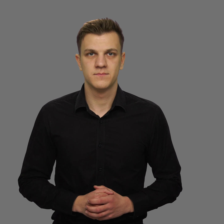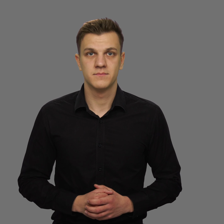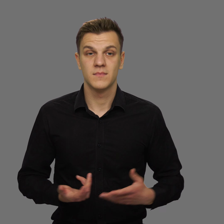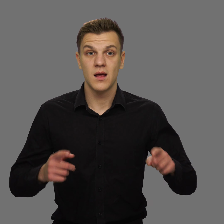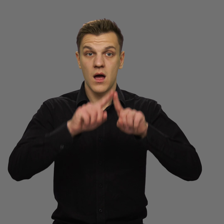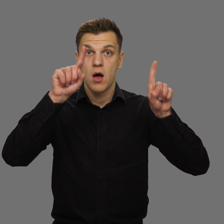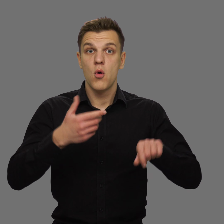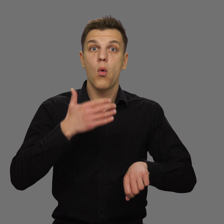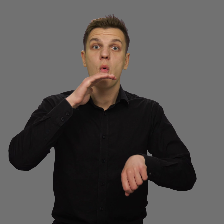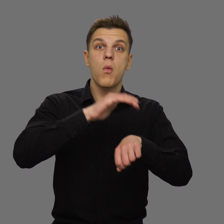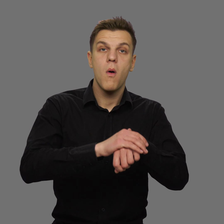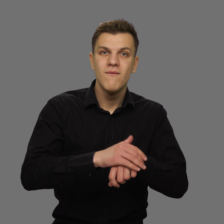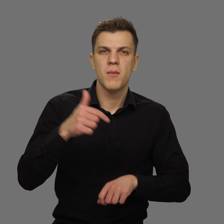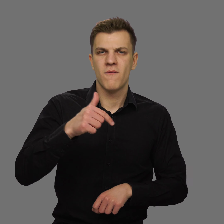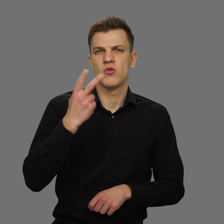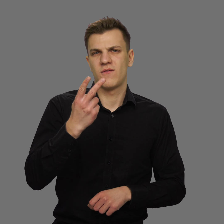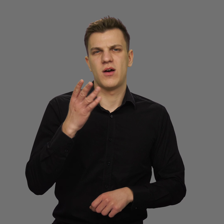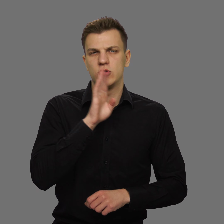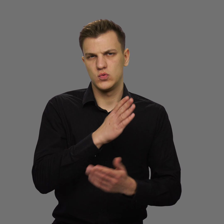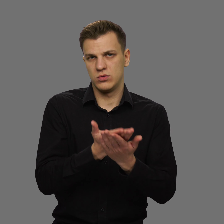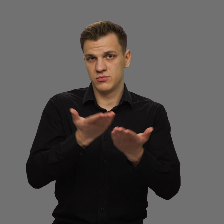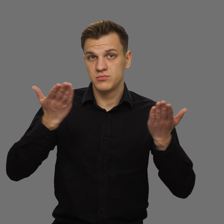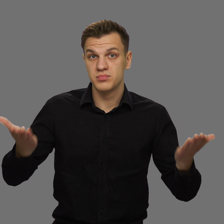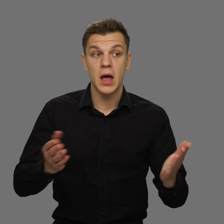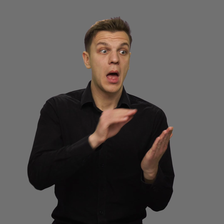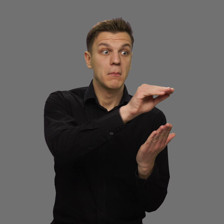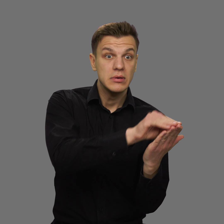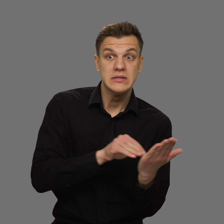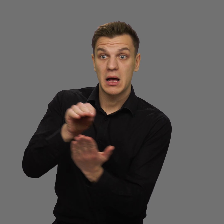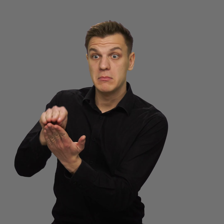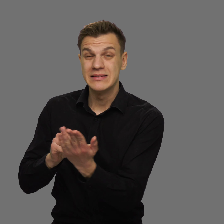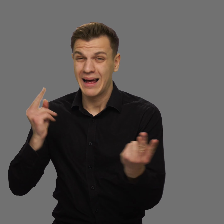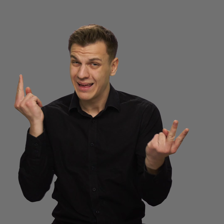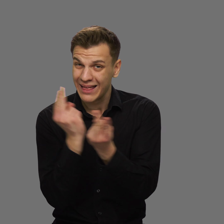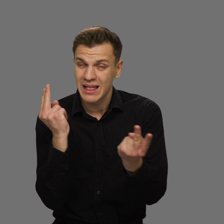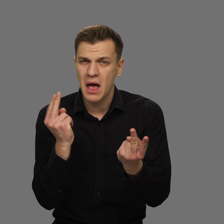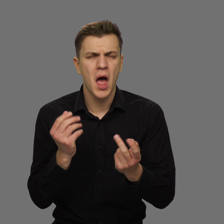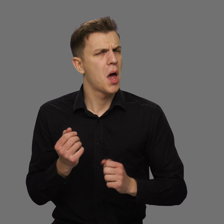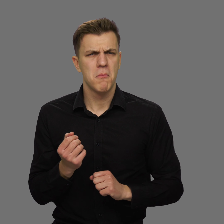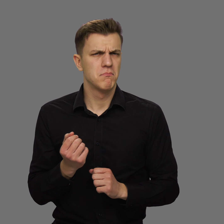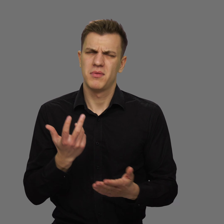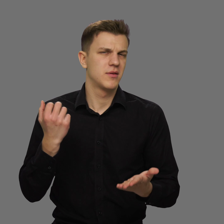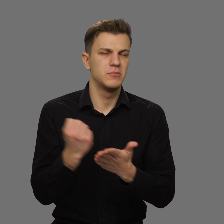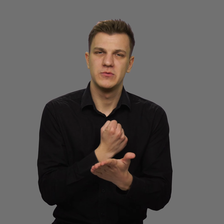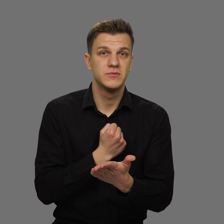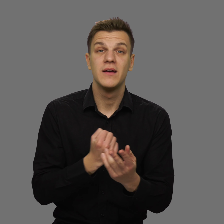We write purchase and sale agreements in duplicate, Which doesn't mean, that visually they have to be identical --